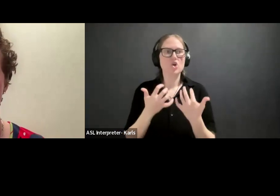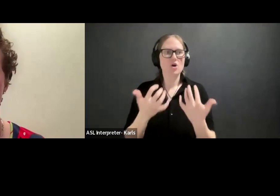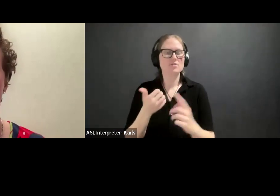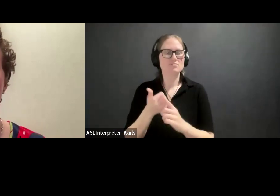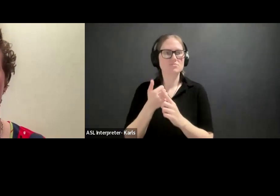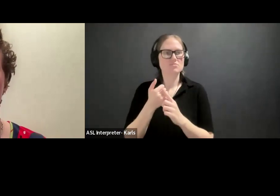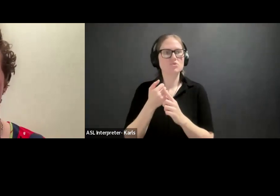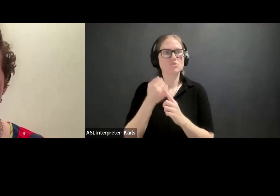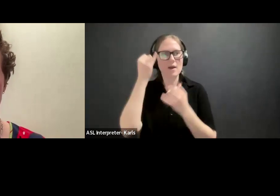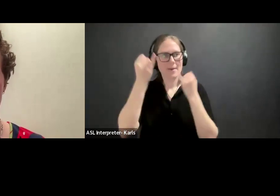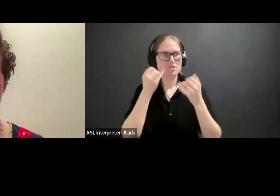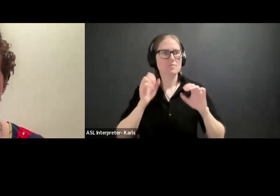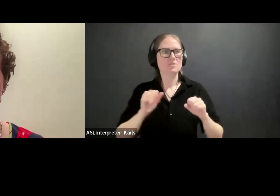Without understanding them.